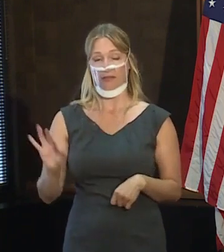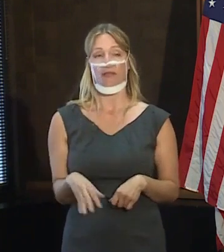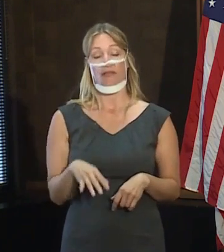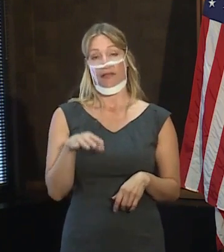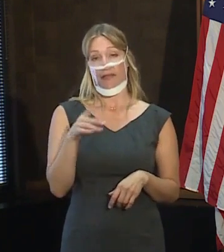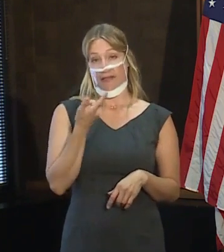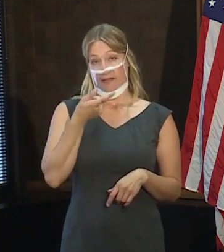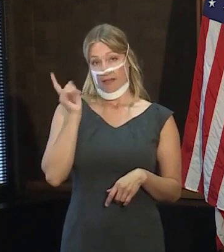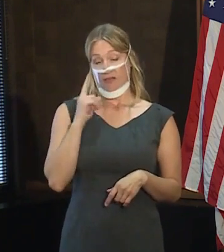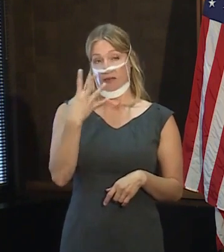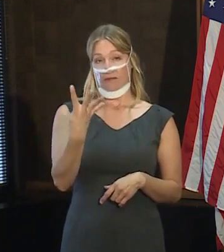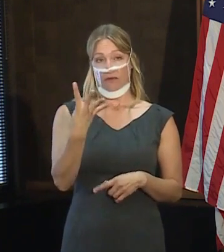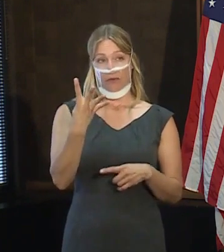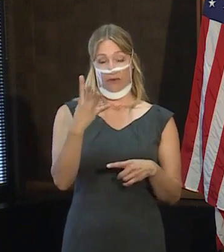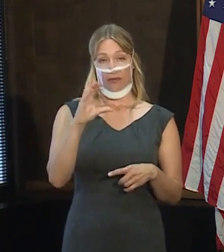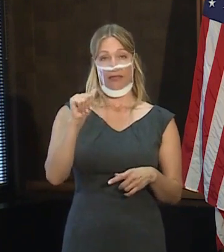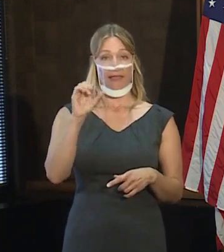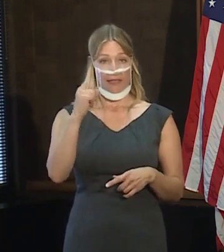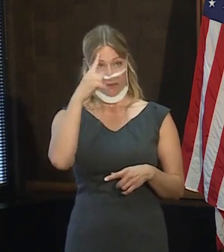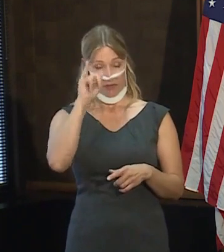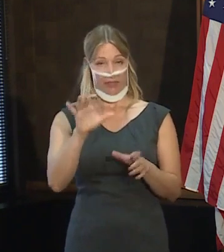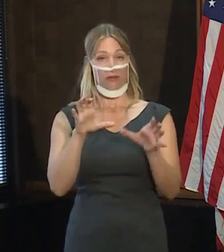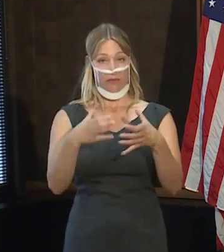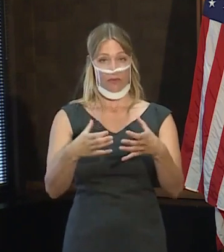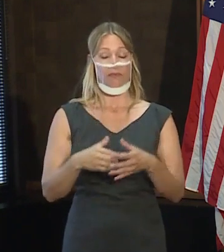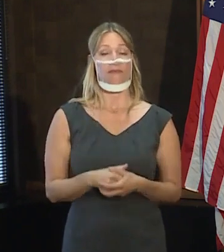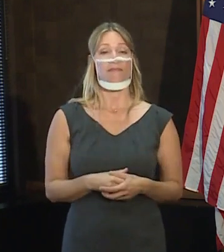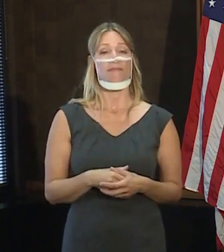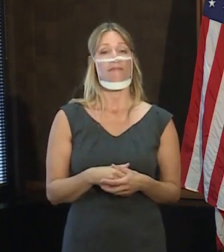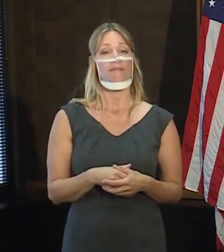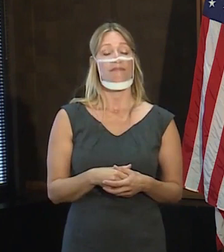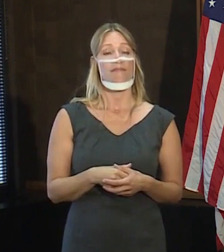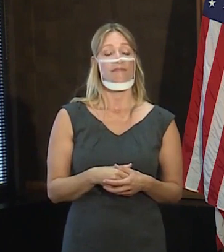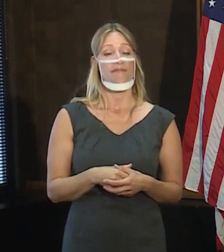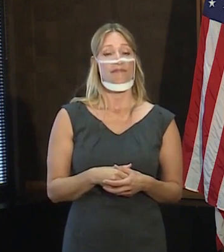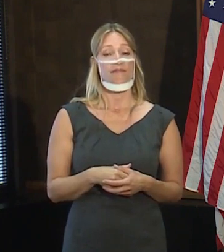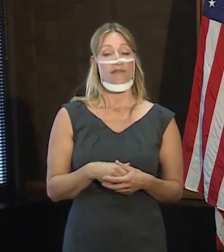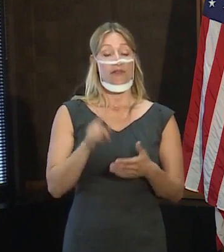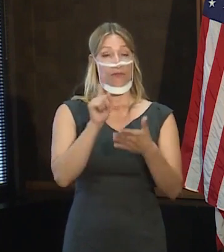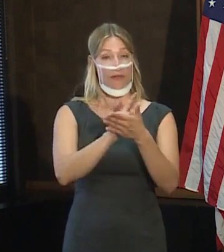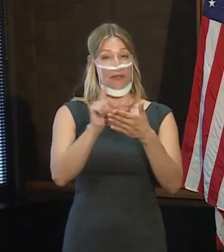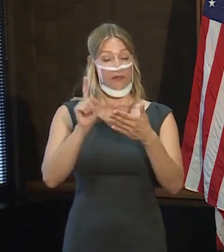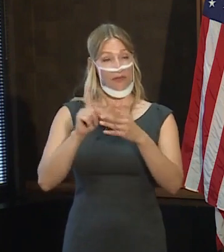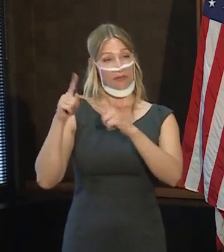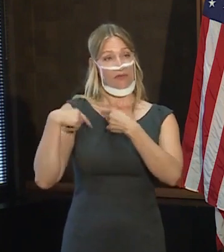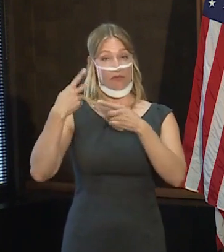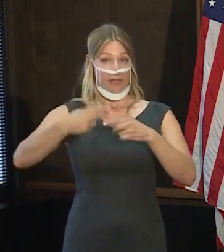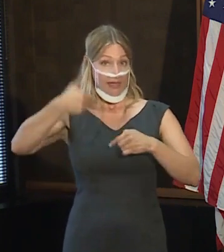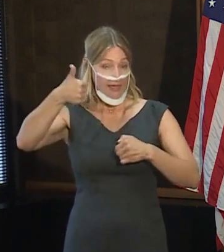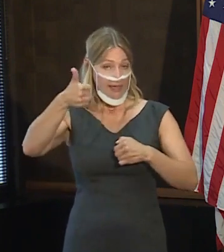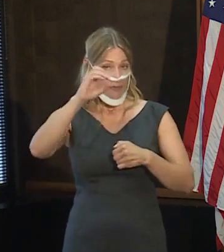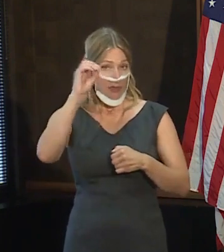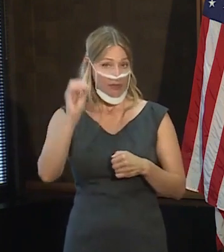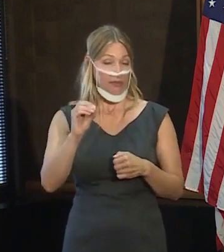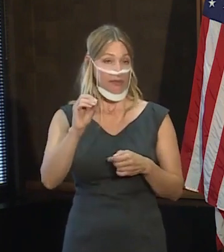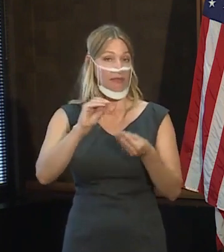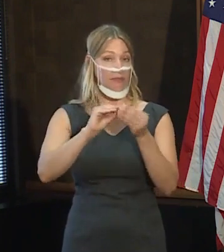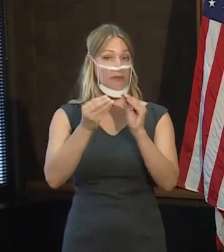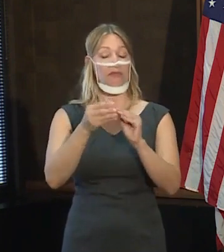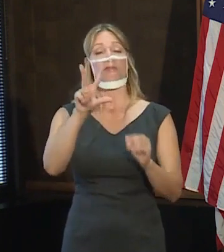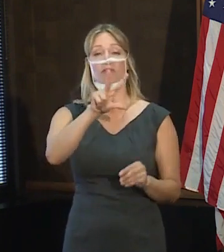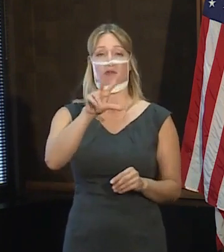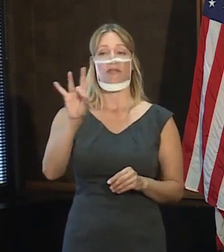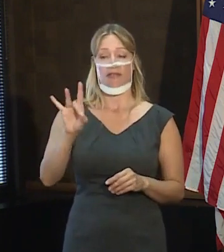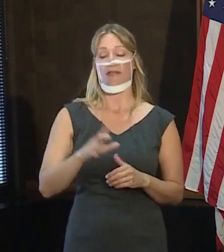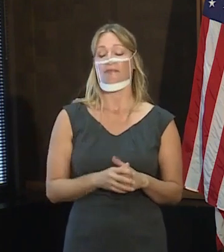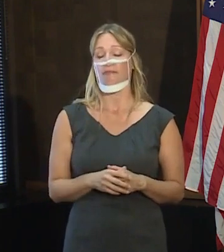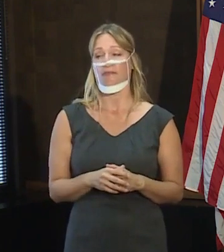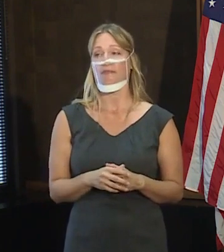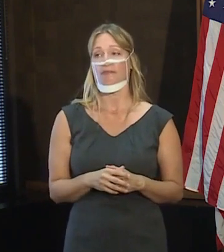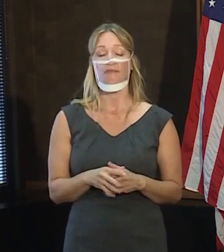THE NEXT RANGE WOULD BE FIVE YEARS TO NINE YEARS AND WE HAVE LAST WEEK WE HAD FOUR CASES IN THAT AGE.